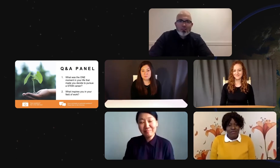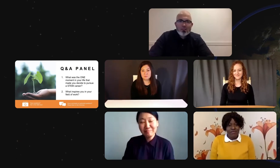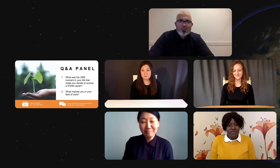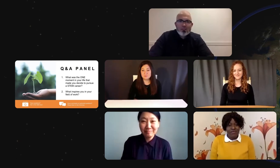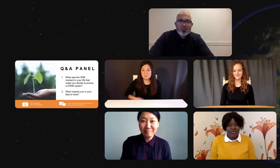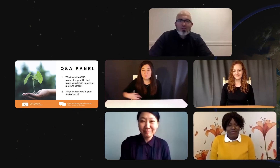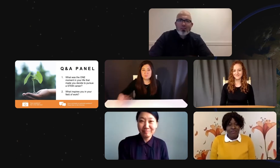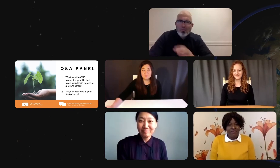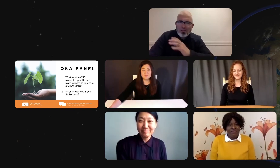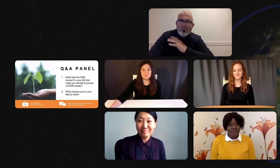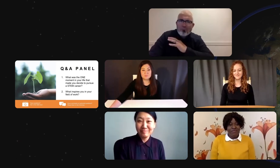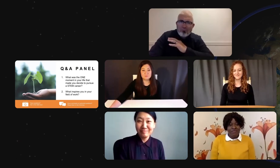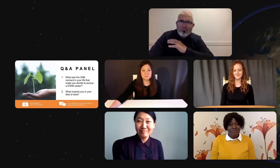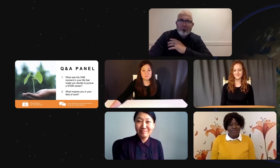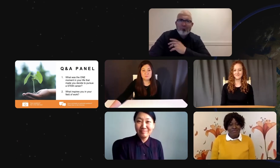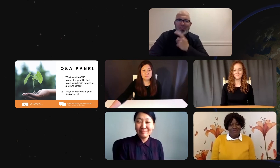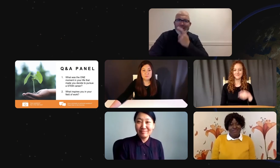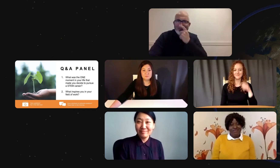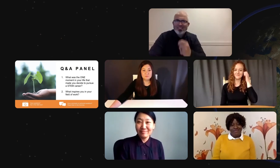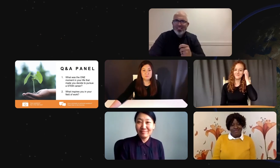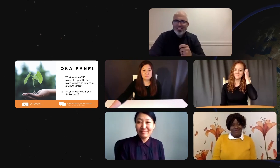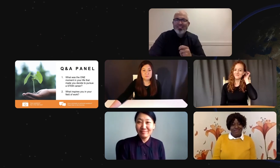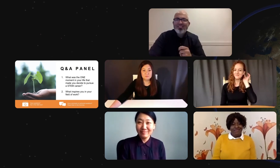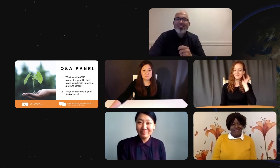So, now I'm a statistician.